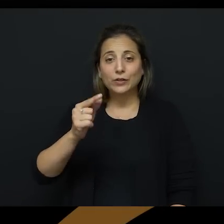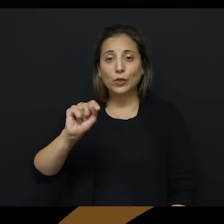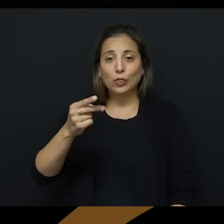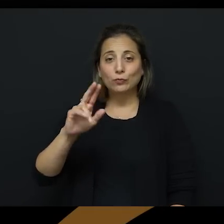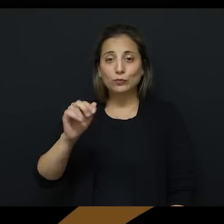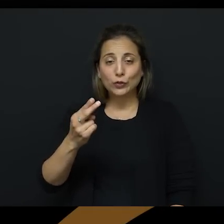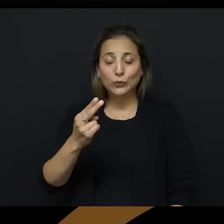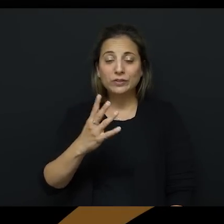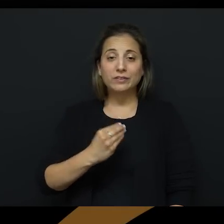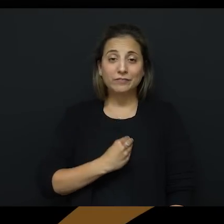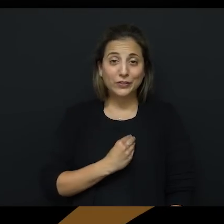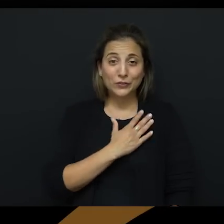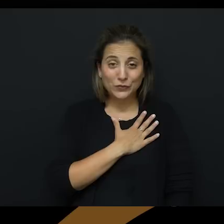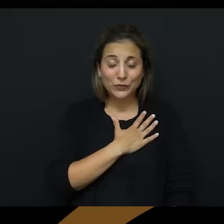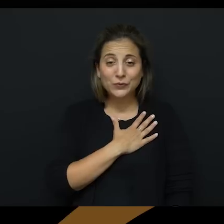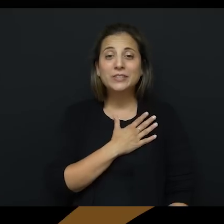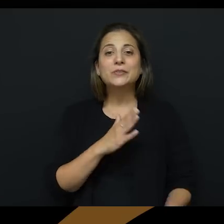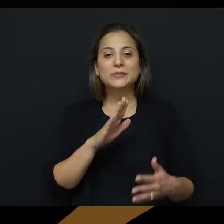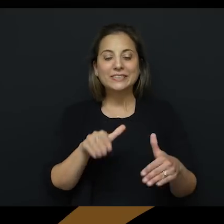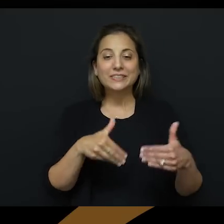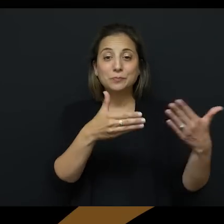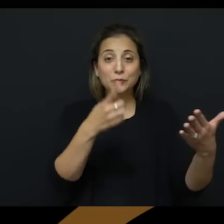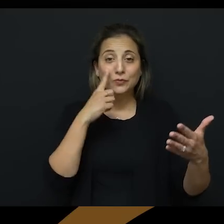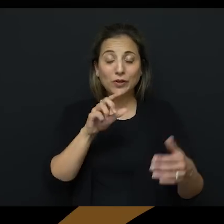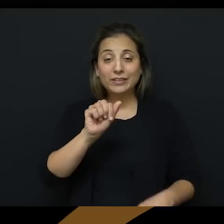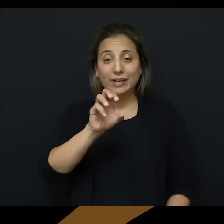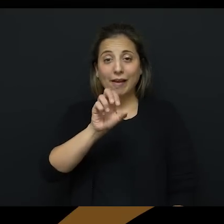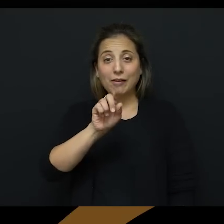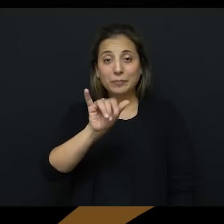After Doug Roland's film, “Feeling Through,” had been nominated for an Academy Award,